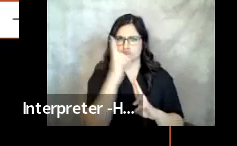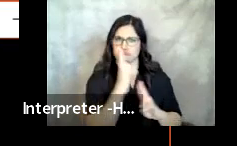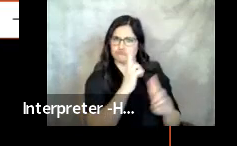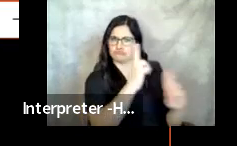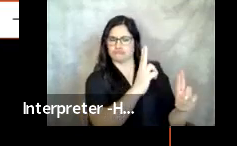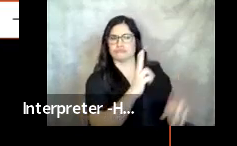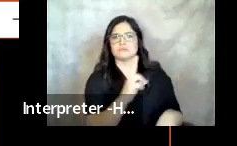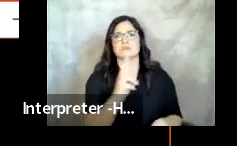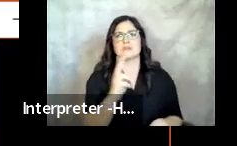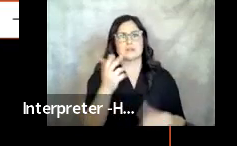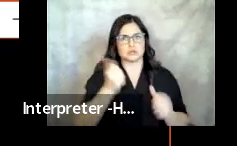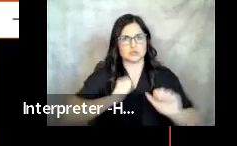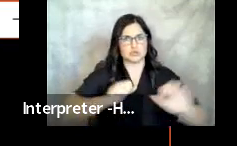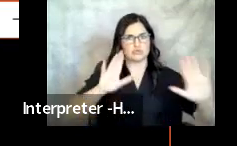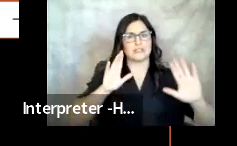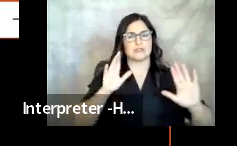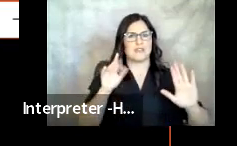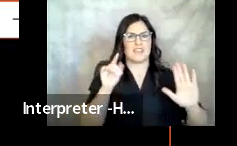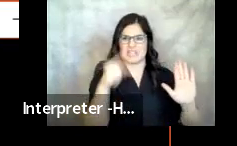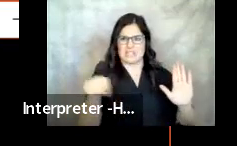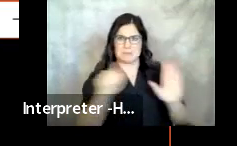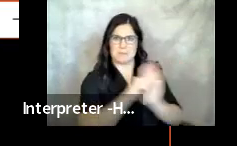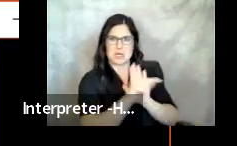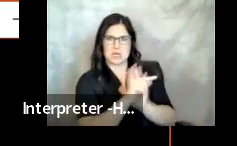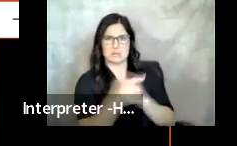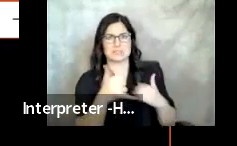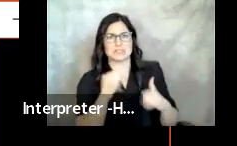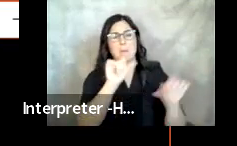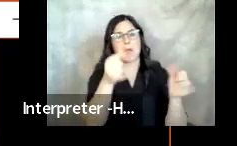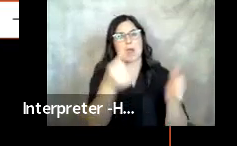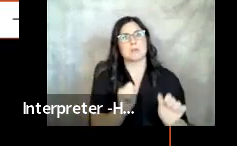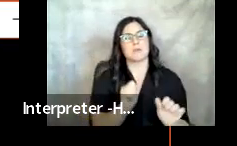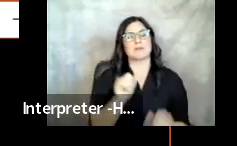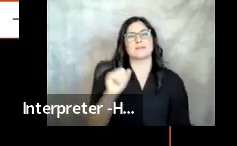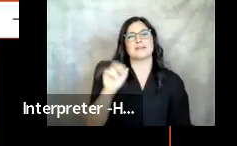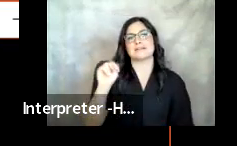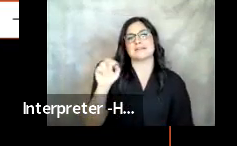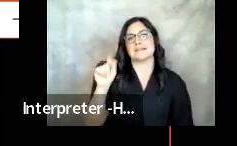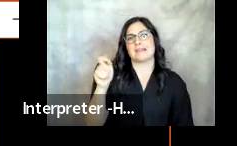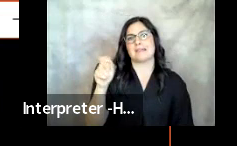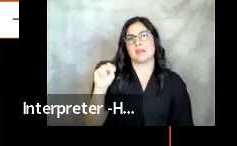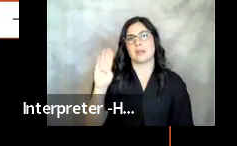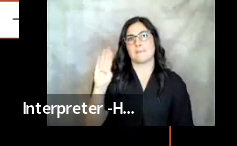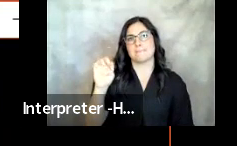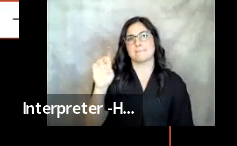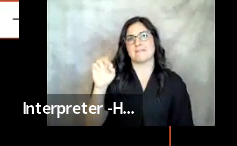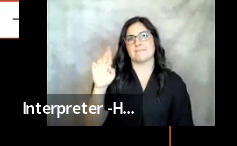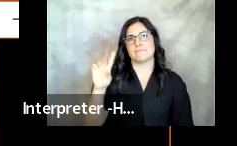The surrender, just murdering them. This is Nathan Bedford Forrest. A guy.